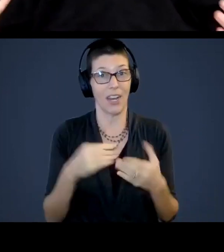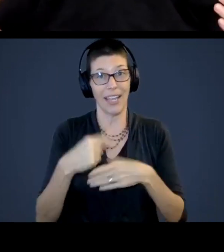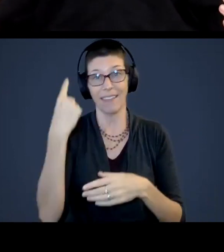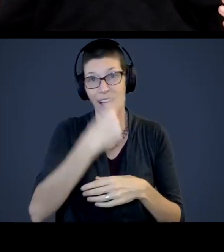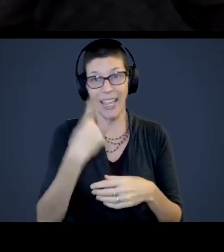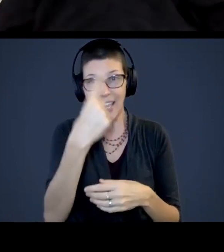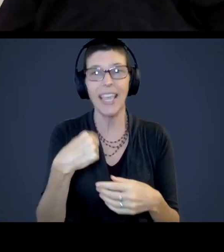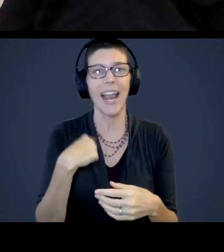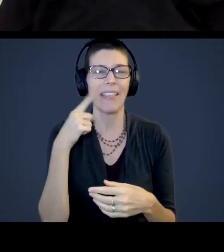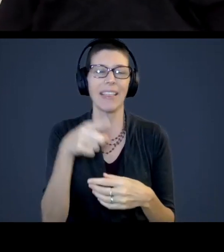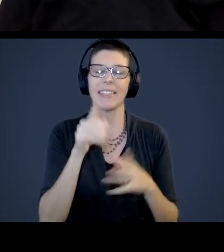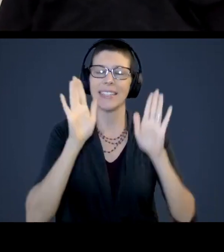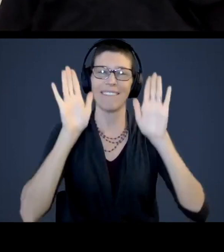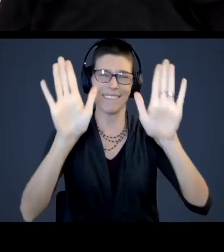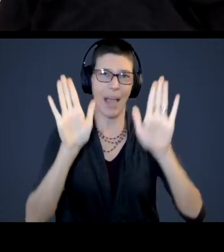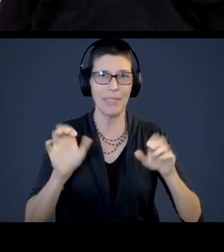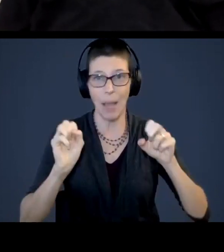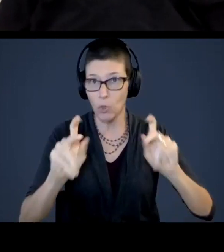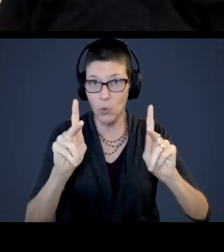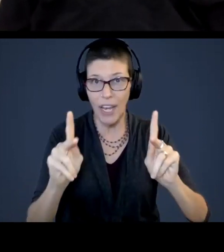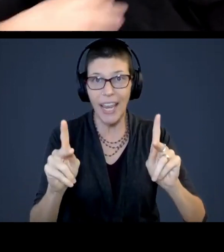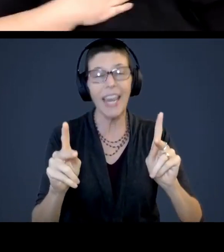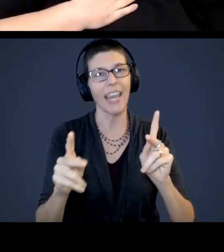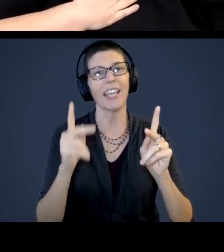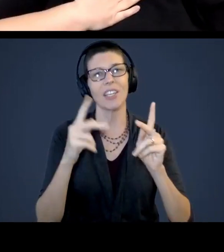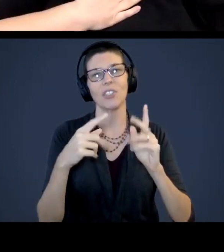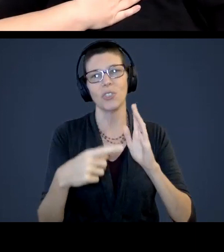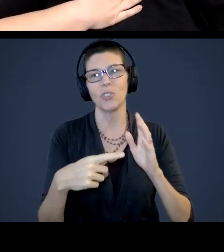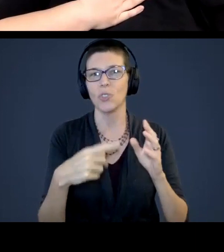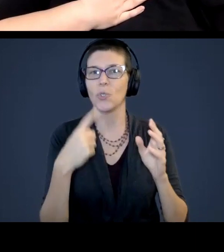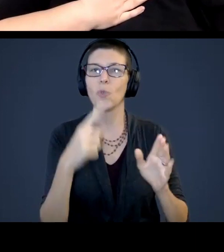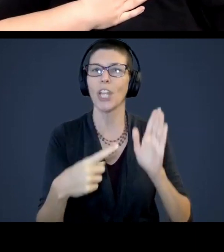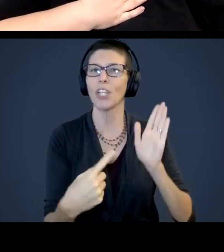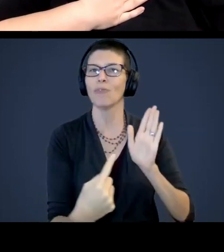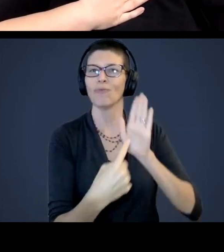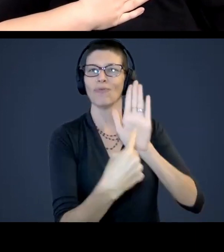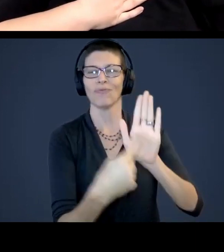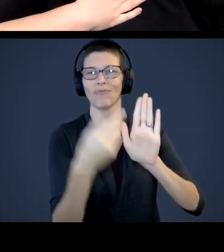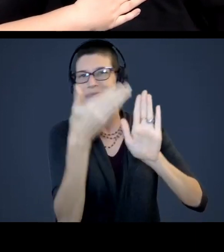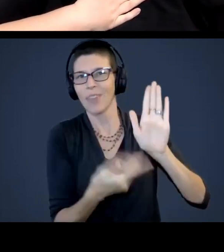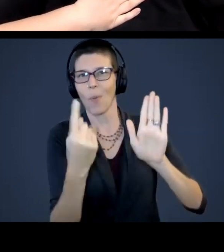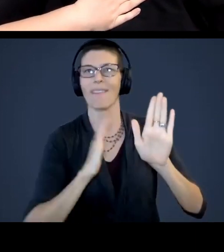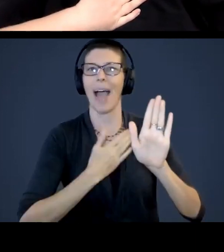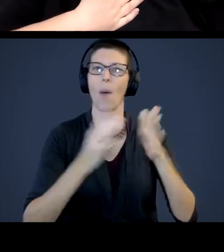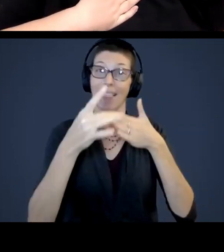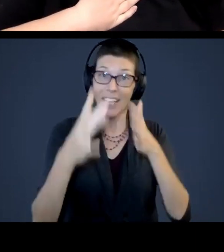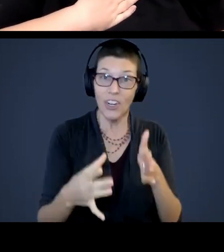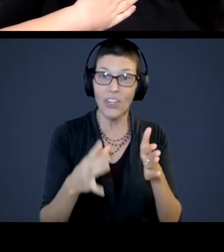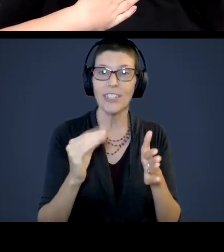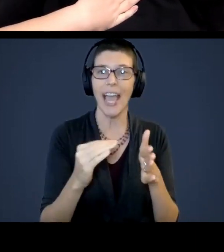this is a fabulous opportunity to showcase one of our leaders and dear friends, linda.